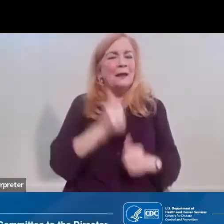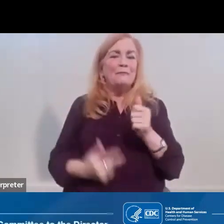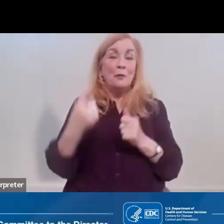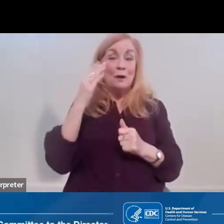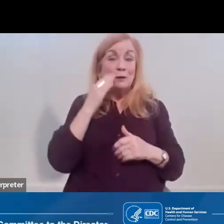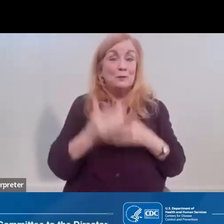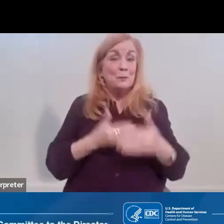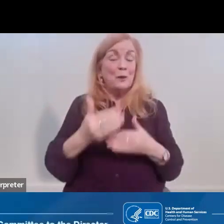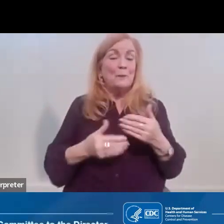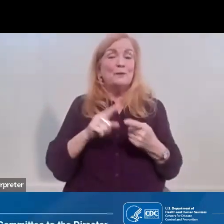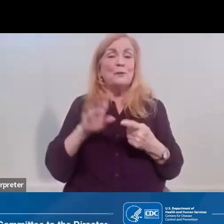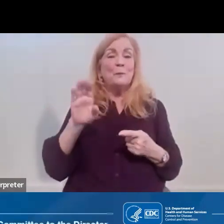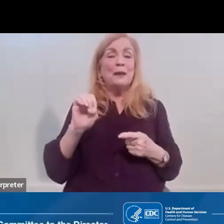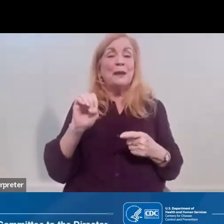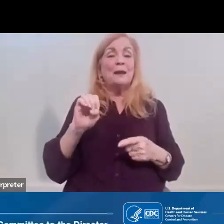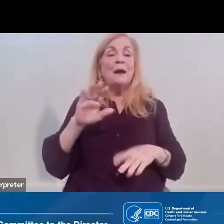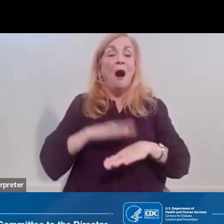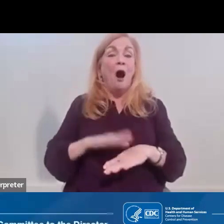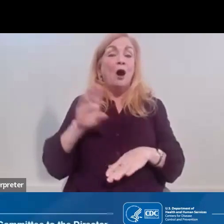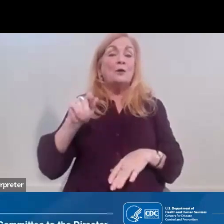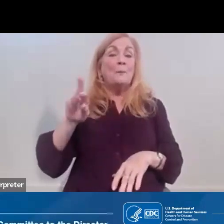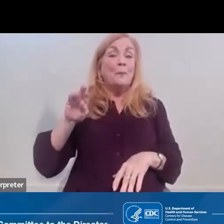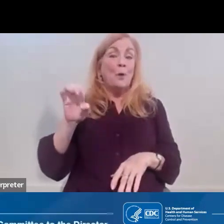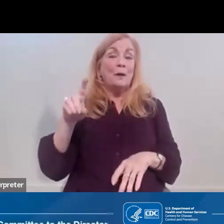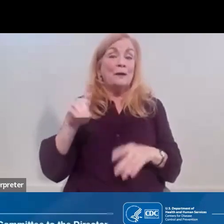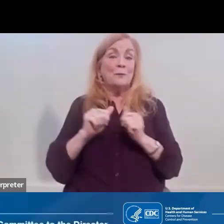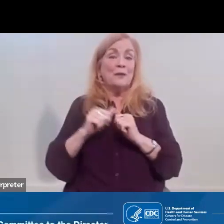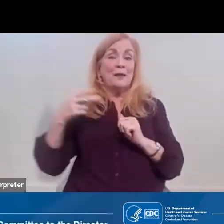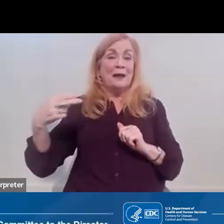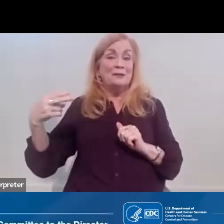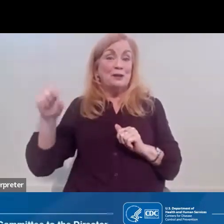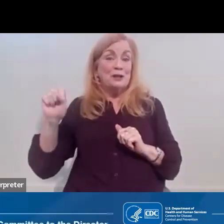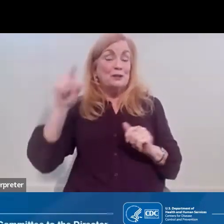We do have additional members that we hope we might have in place